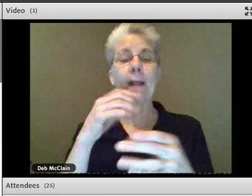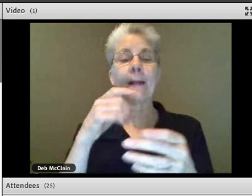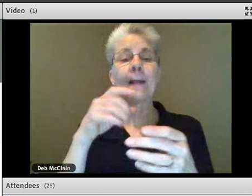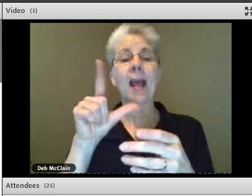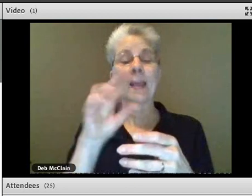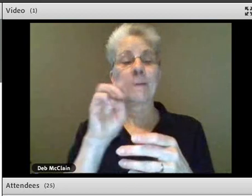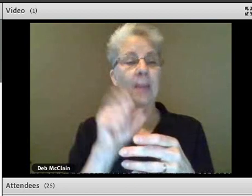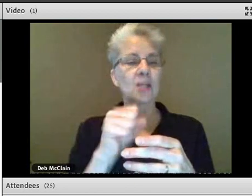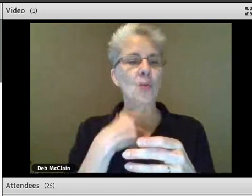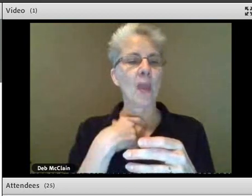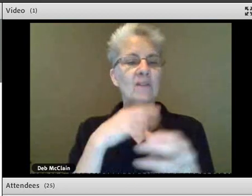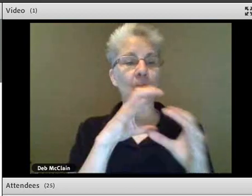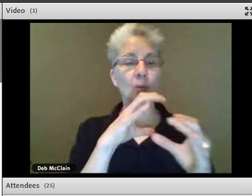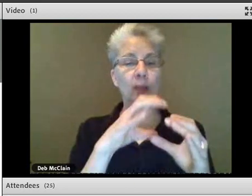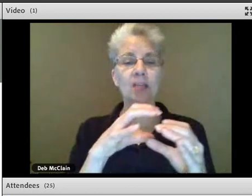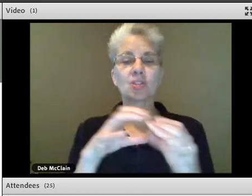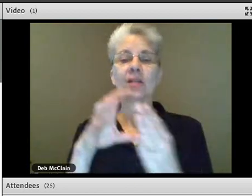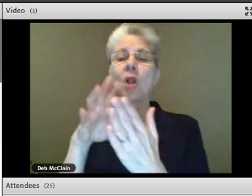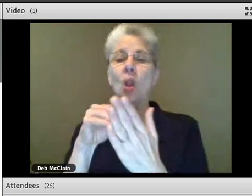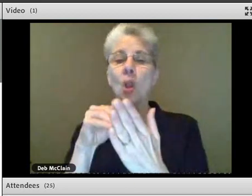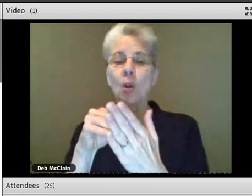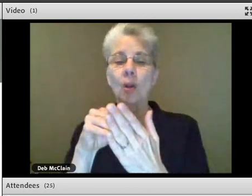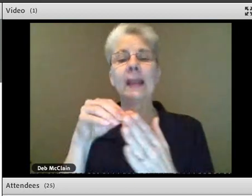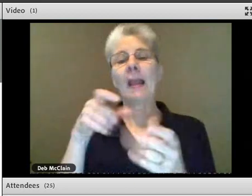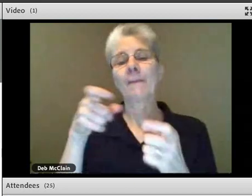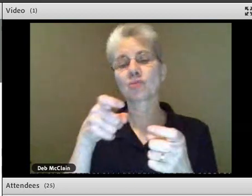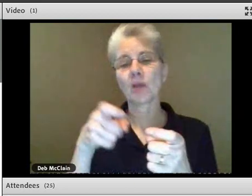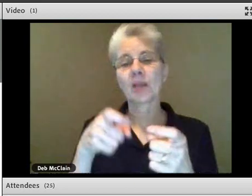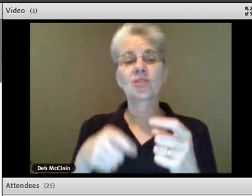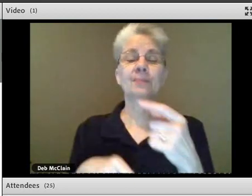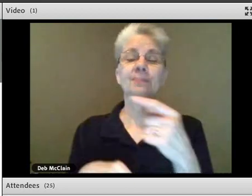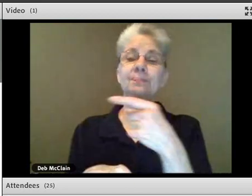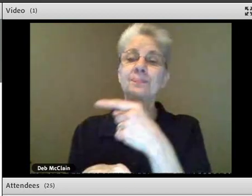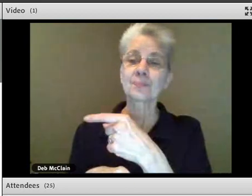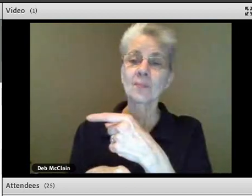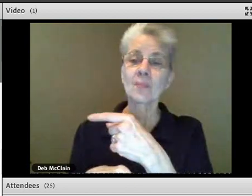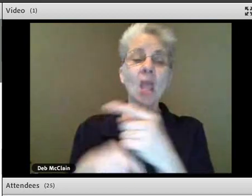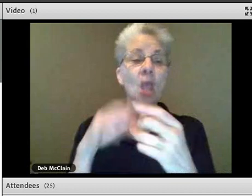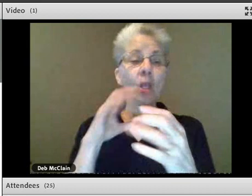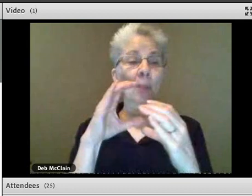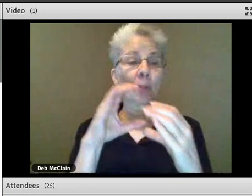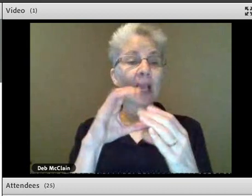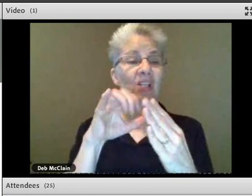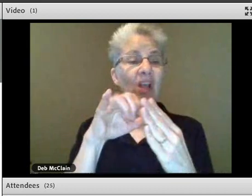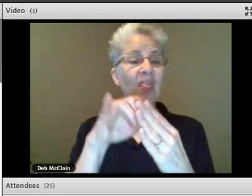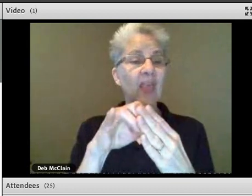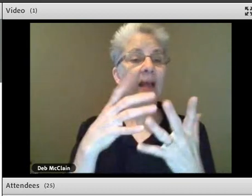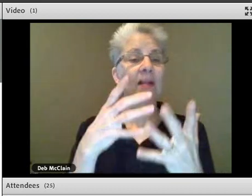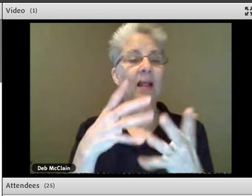administrator module, and learning modules. Your communication modules, those are anything that allows people to communicate and collaborate back